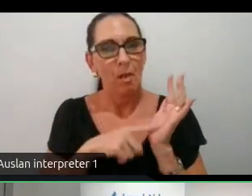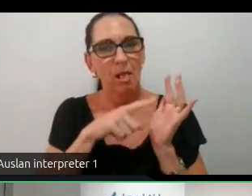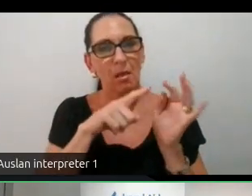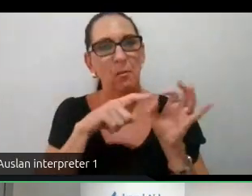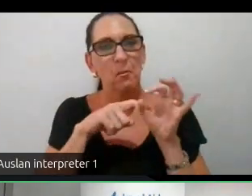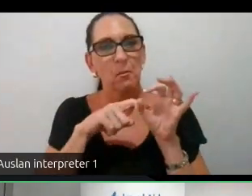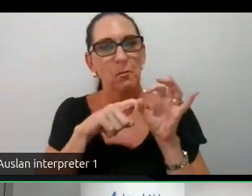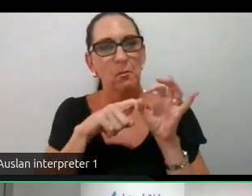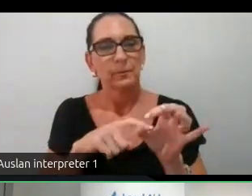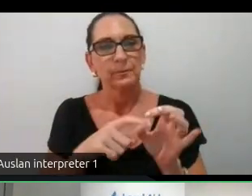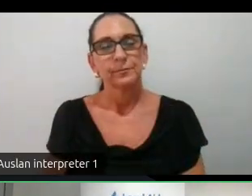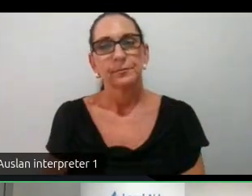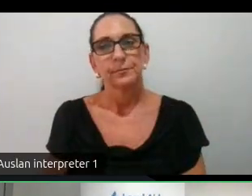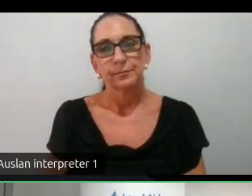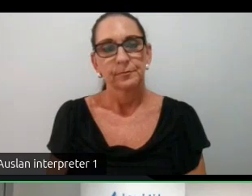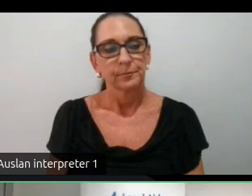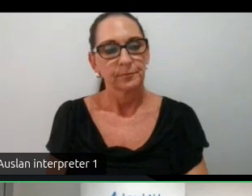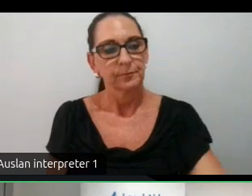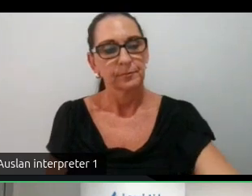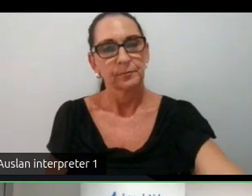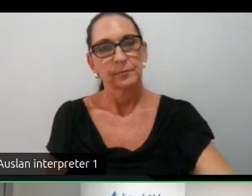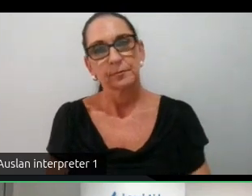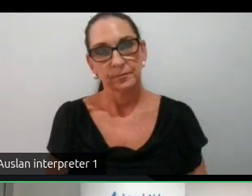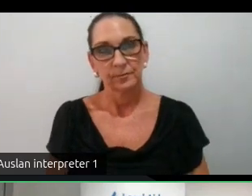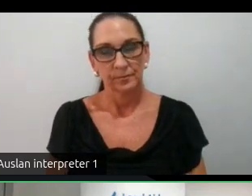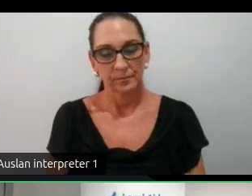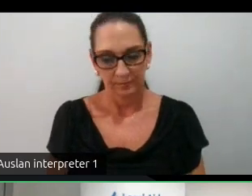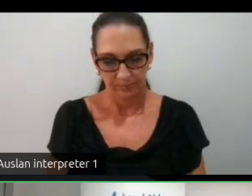poll. We're asking what is your role? It's really helpful to know who's in the audience